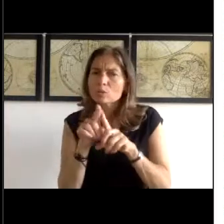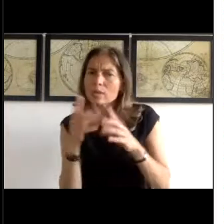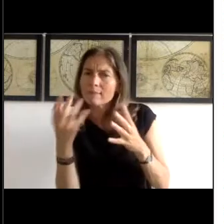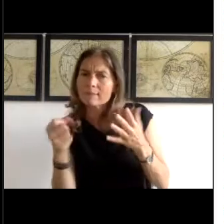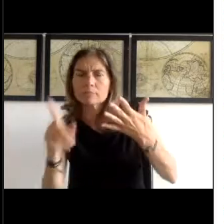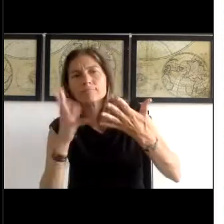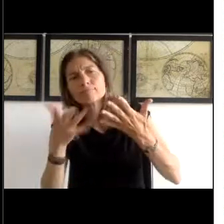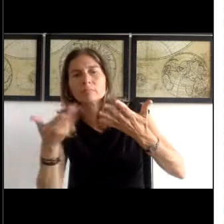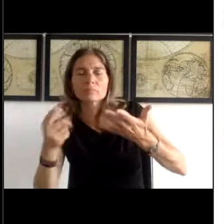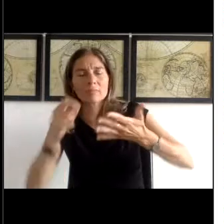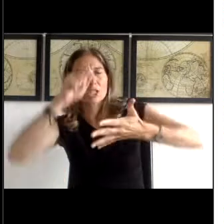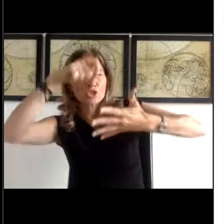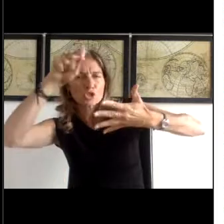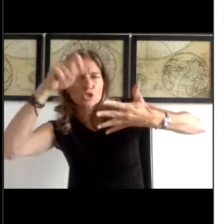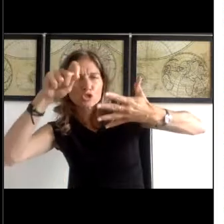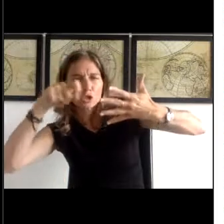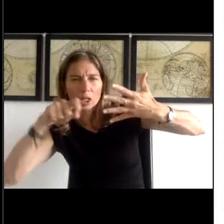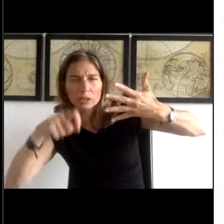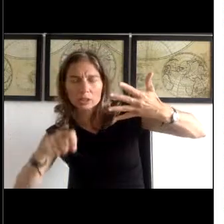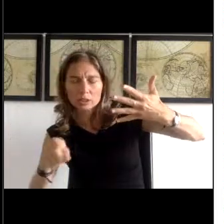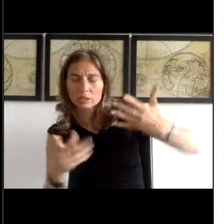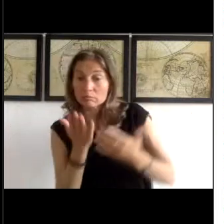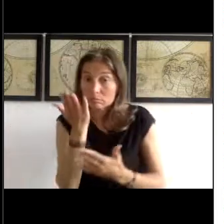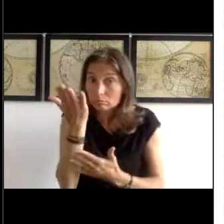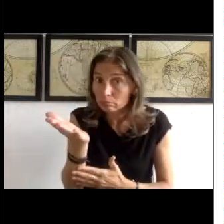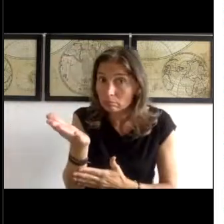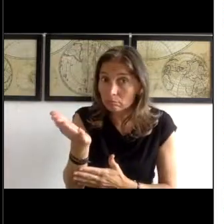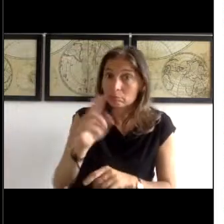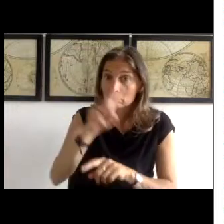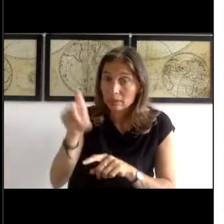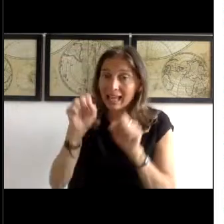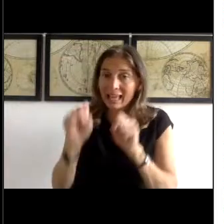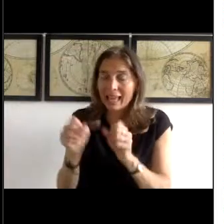Dominique mentioned it, first of all, the visibility or the information